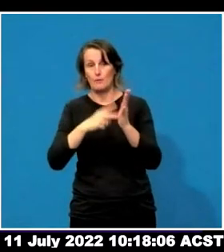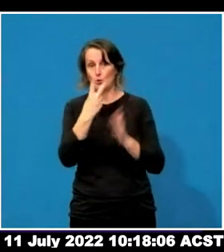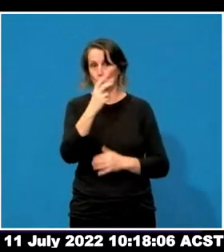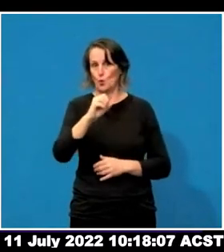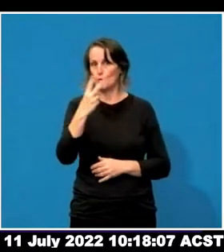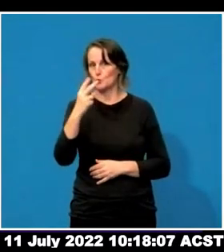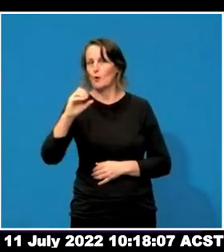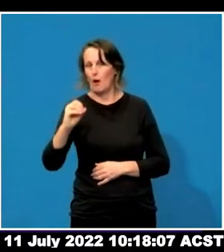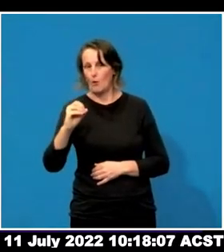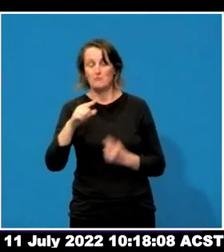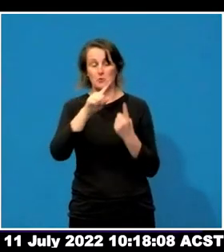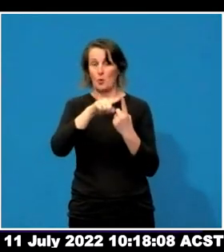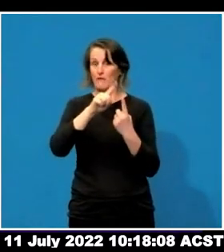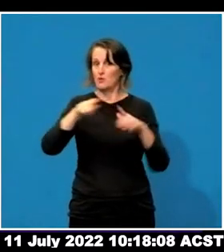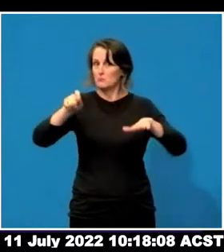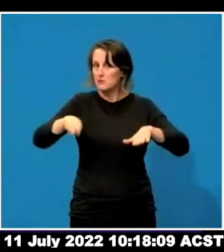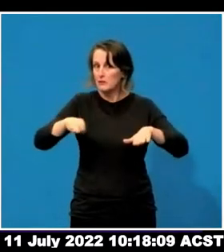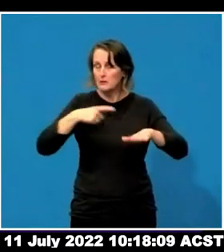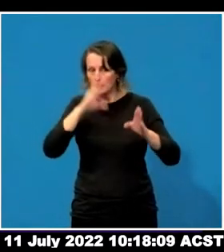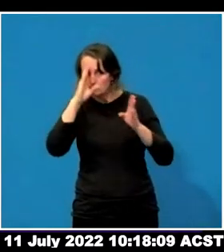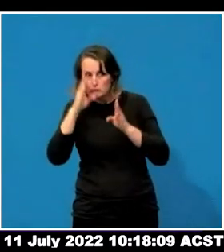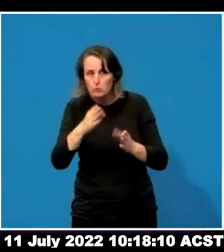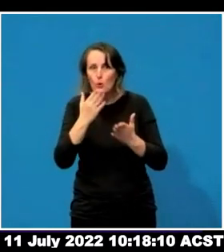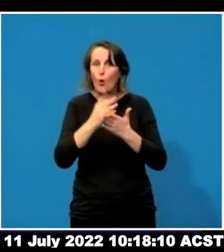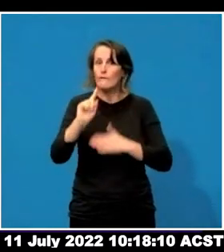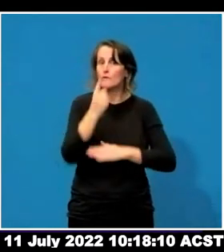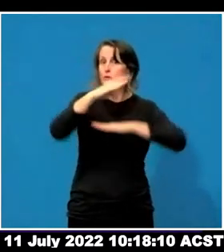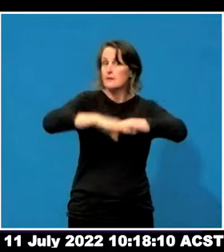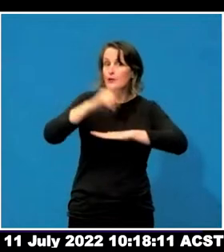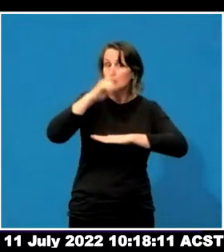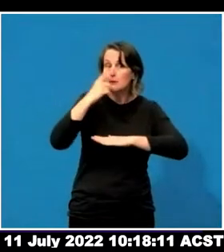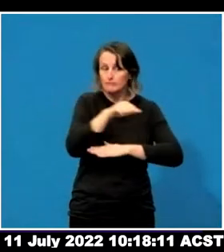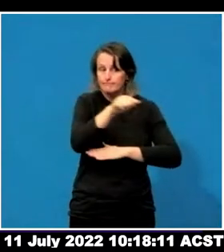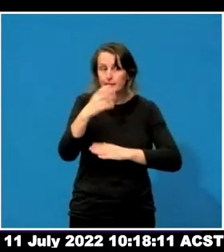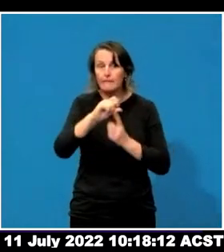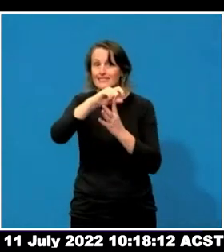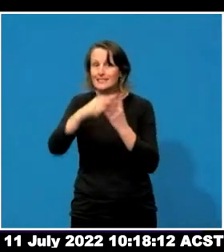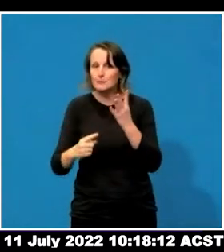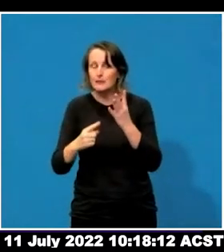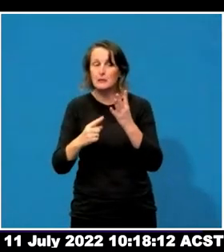It examined the experiences of First Nations people with disability and their families who